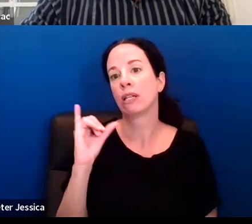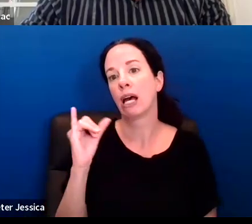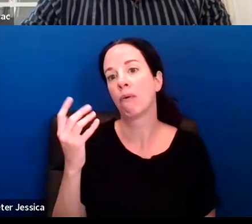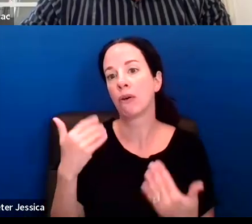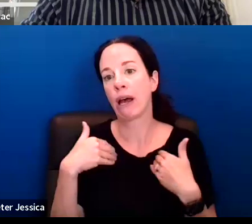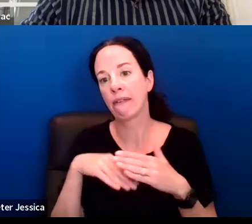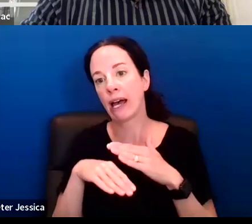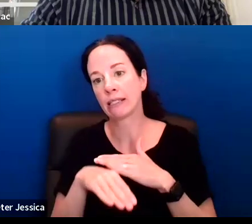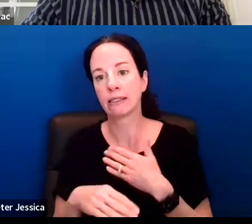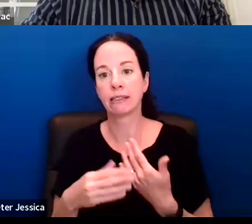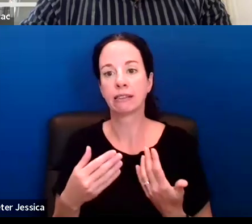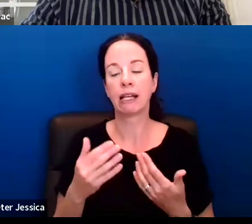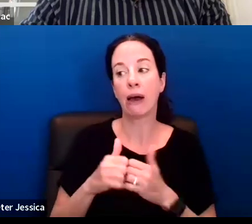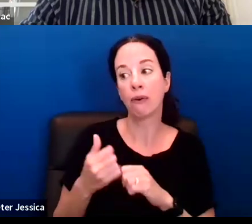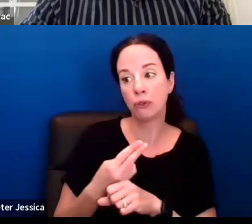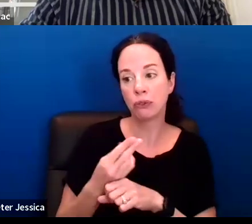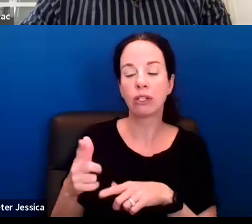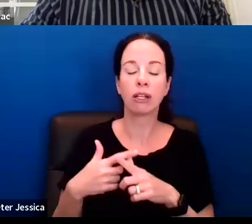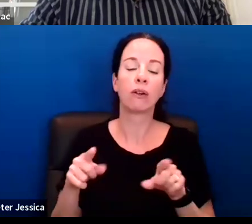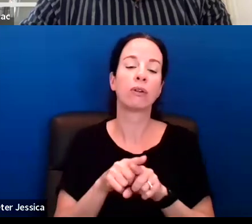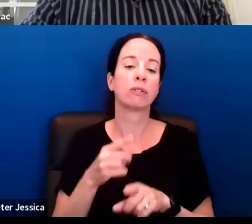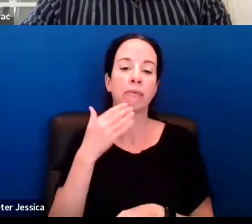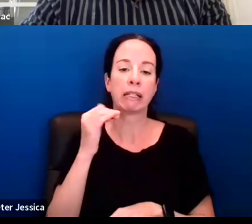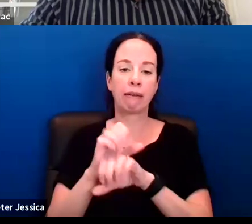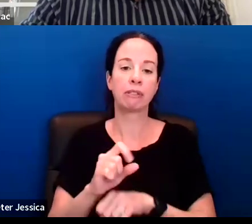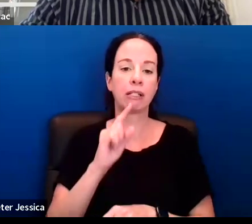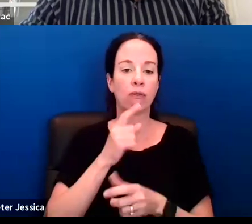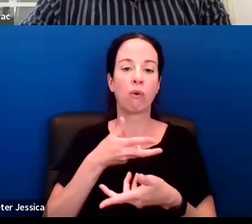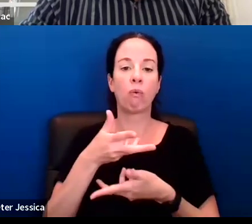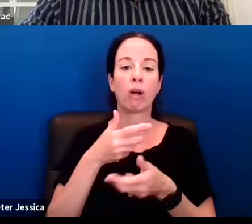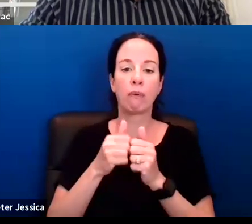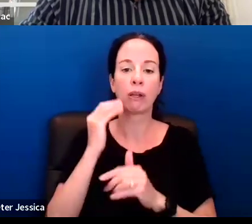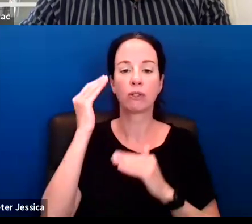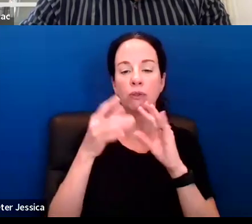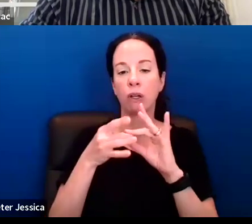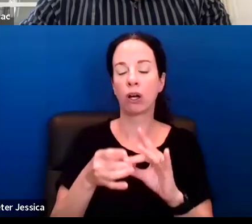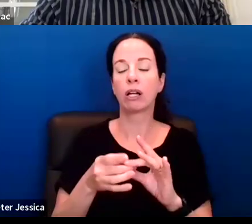how to use it, as well as best practices for working with adults on digital literacy